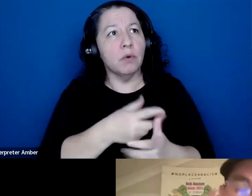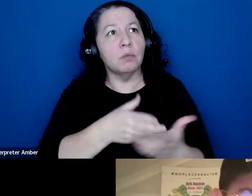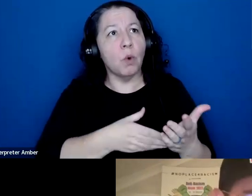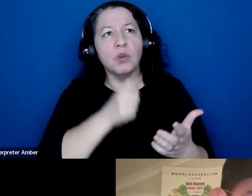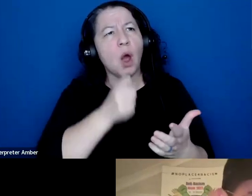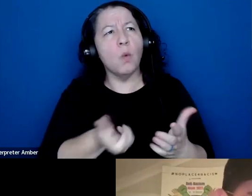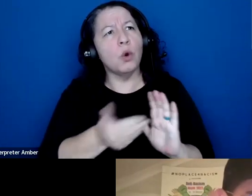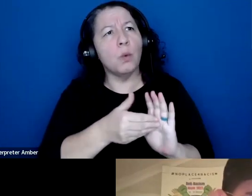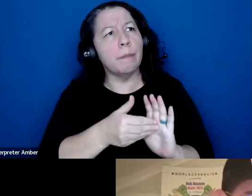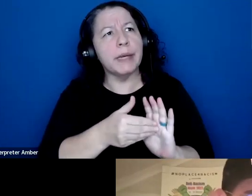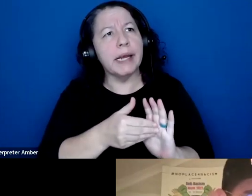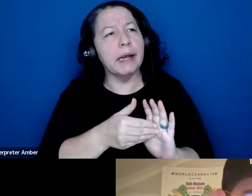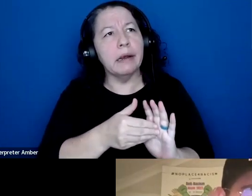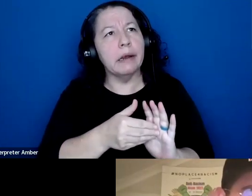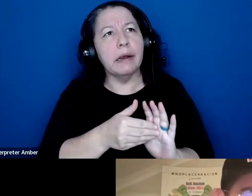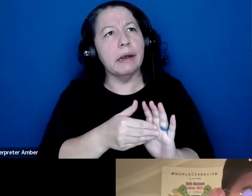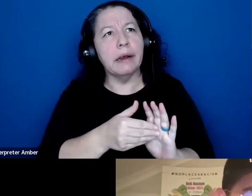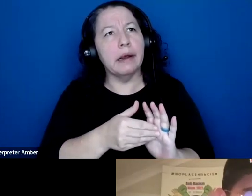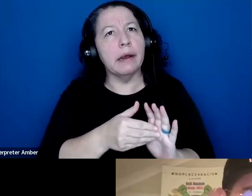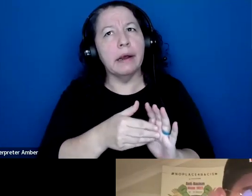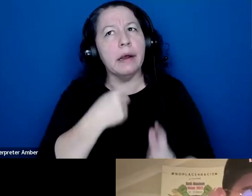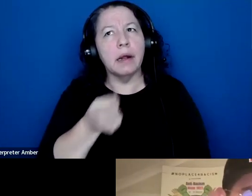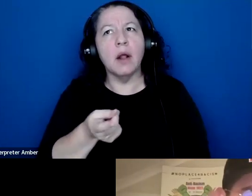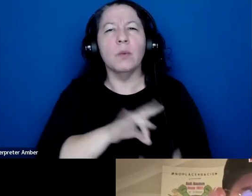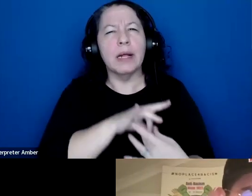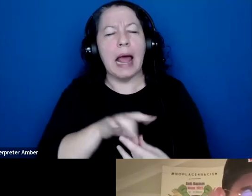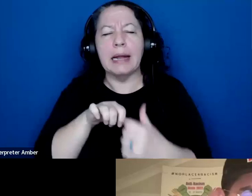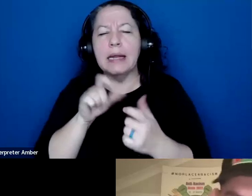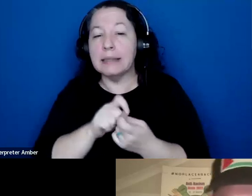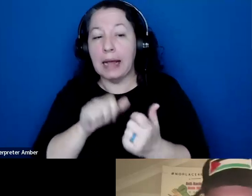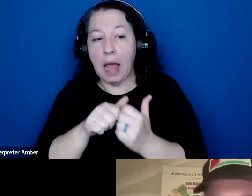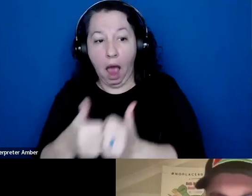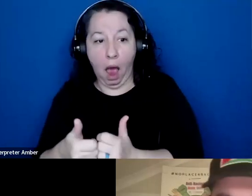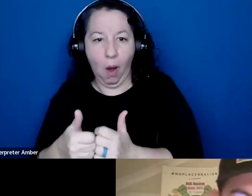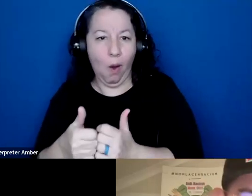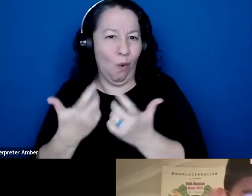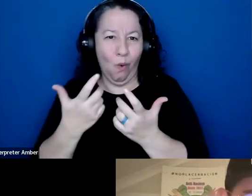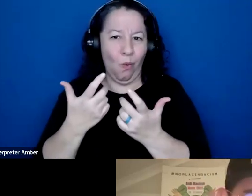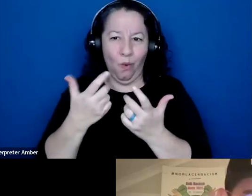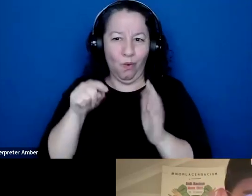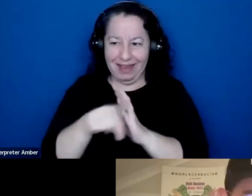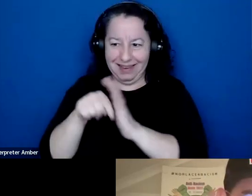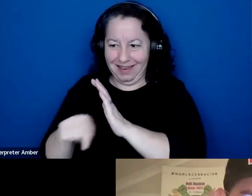in relation to exactly how that the genocidal mission of Israel